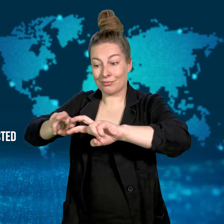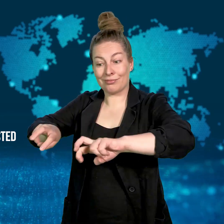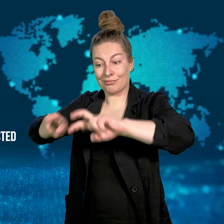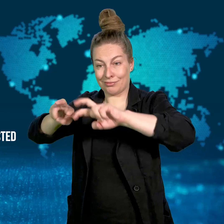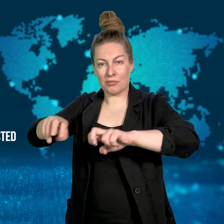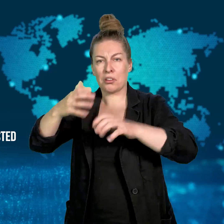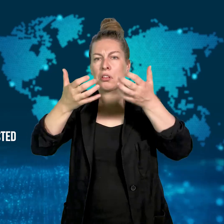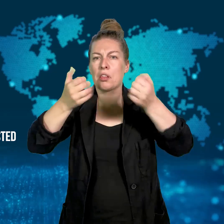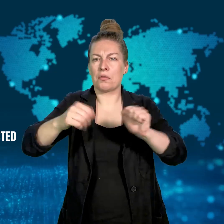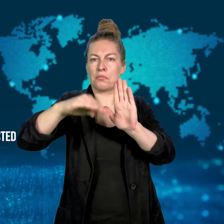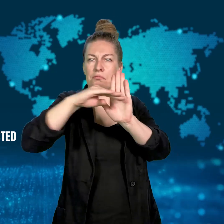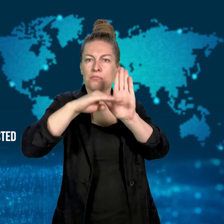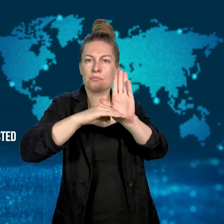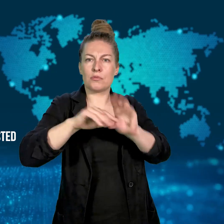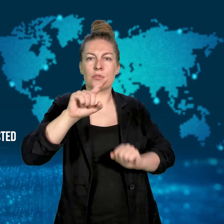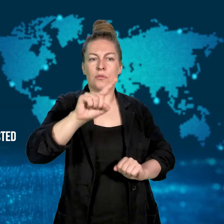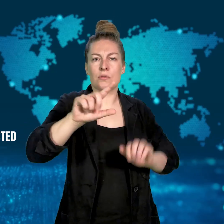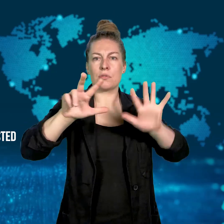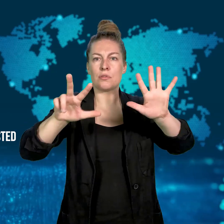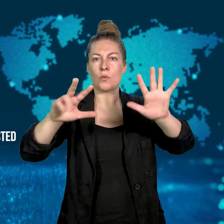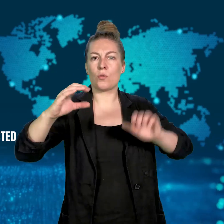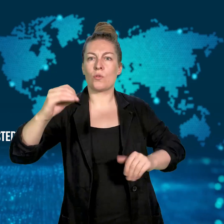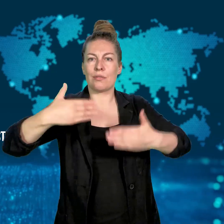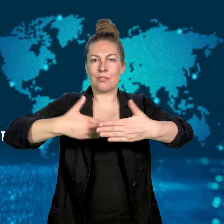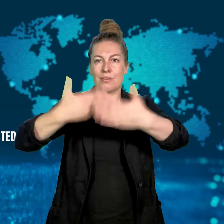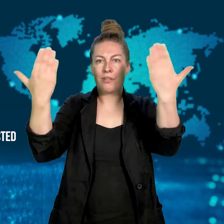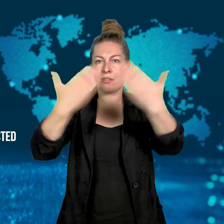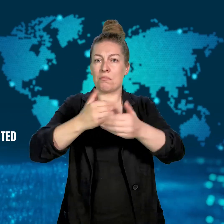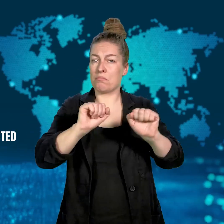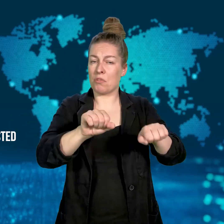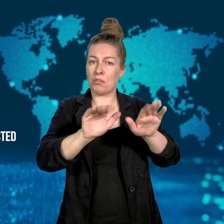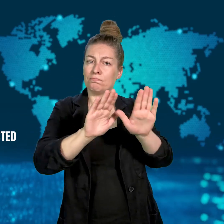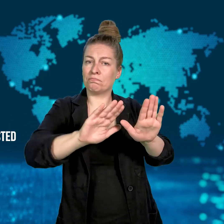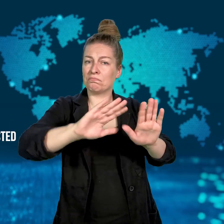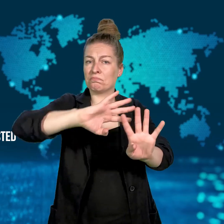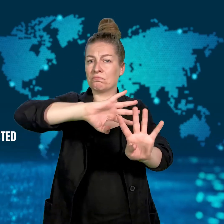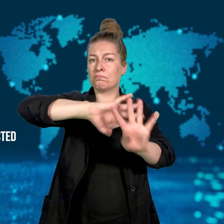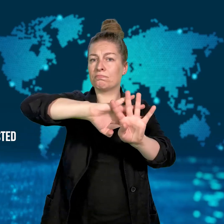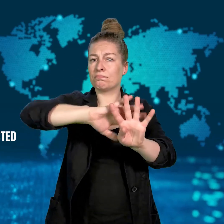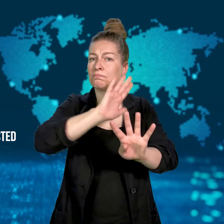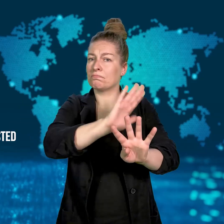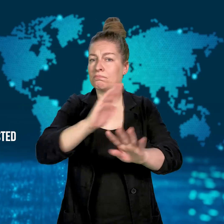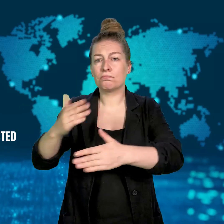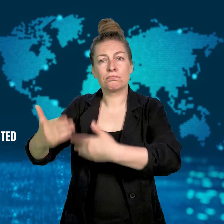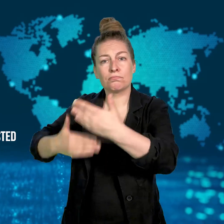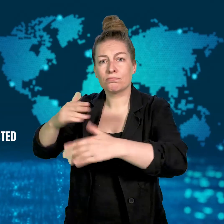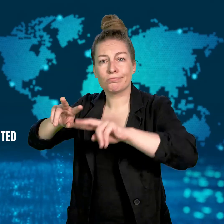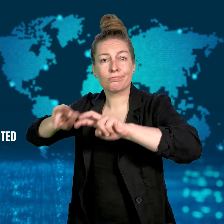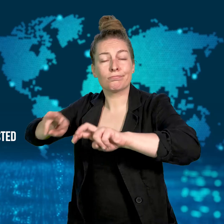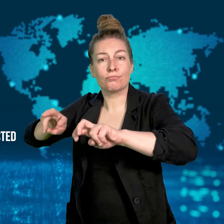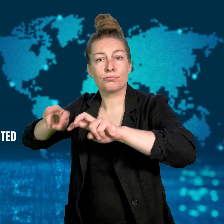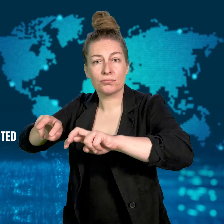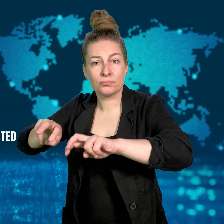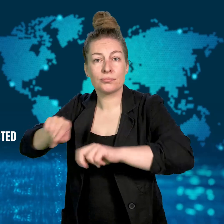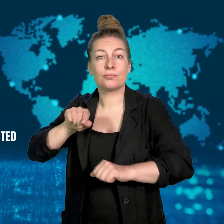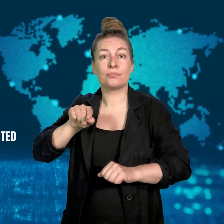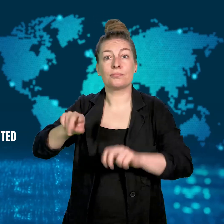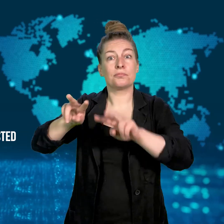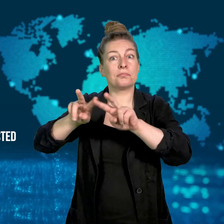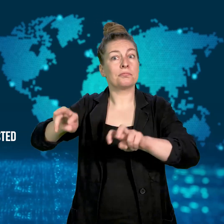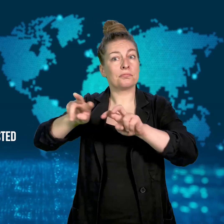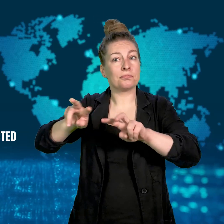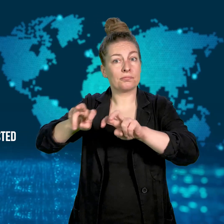Mondaca and Pinto will be placed in pre-trial detention,